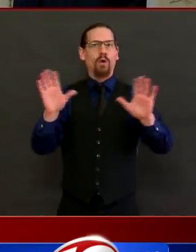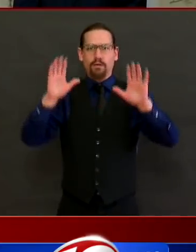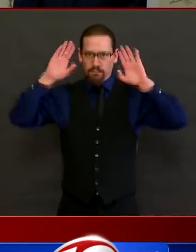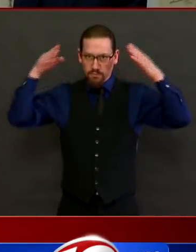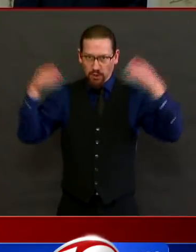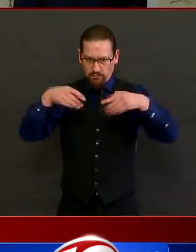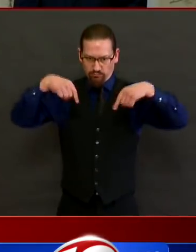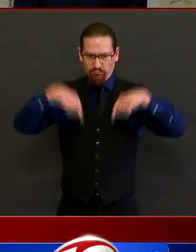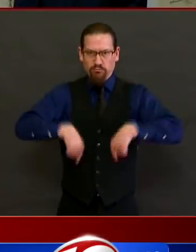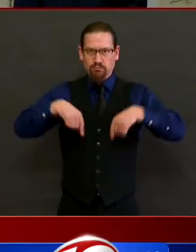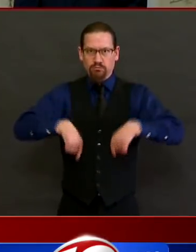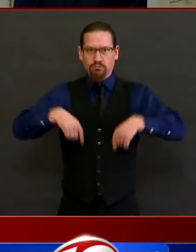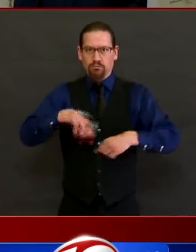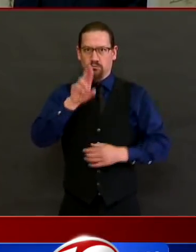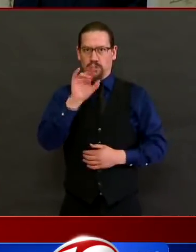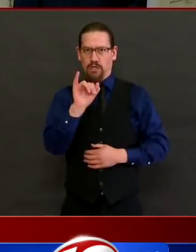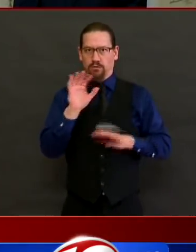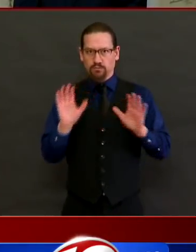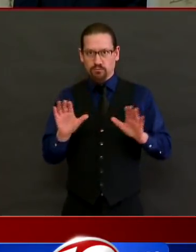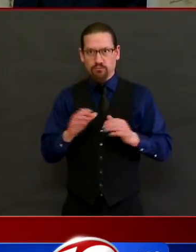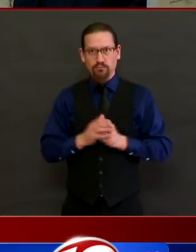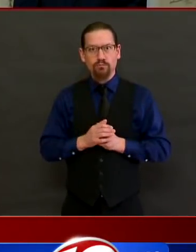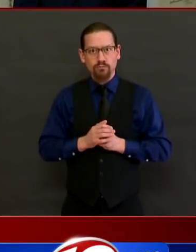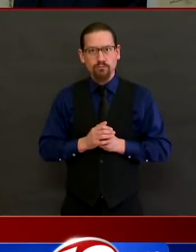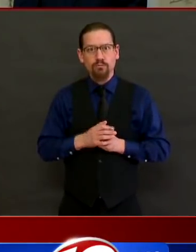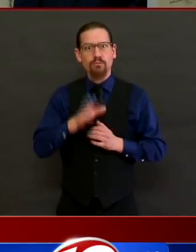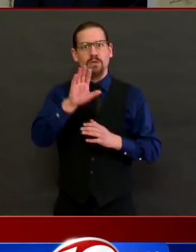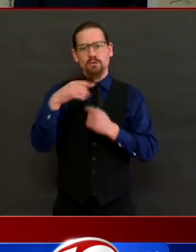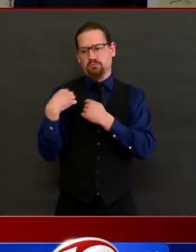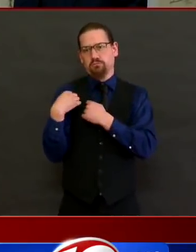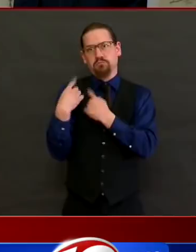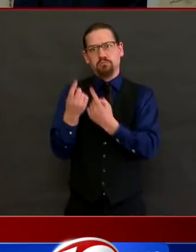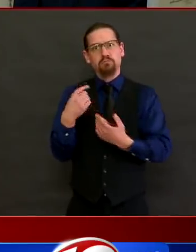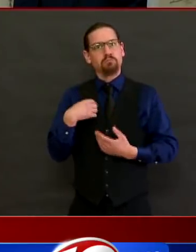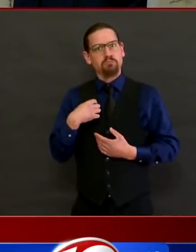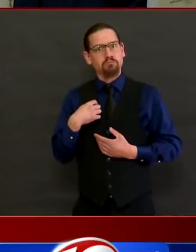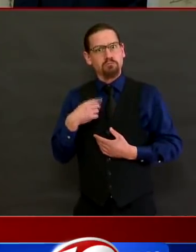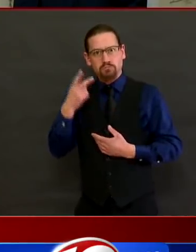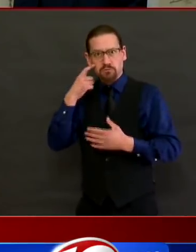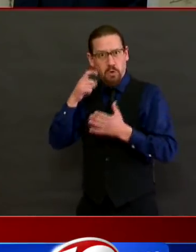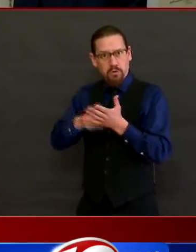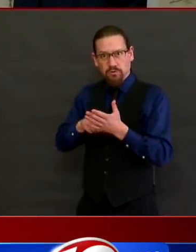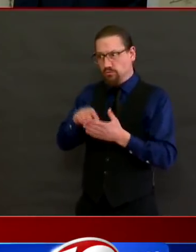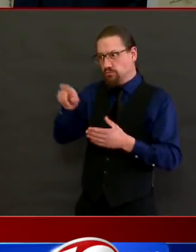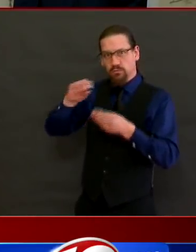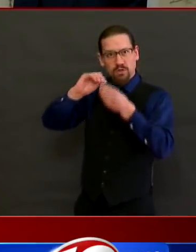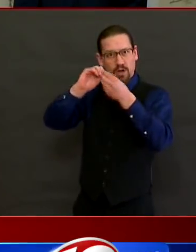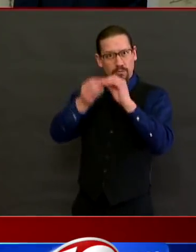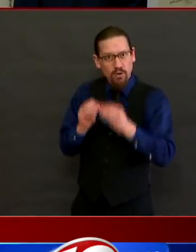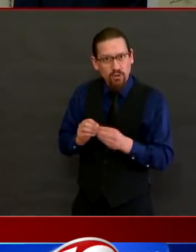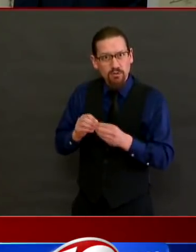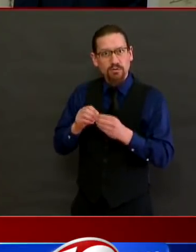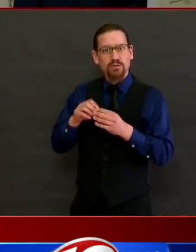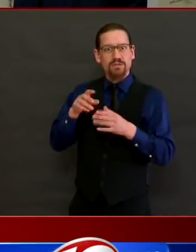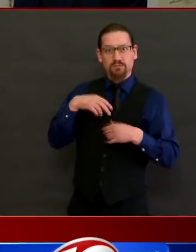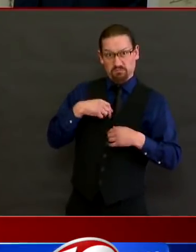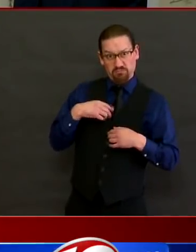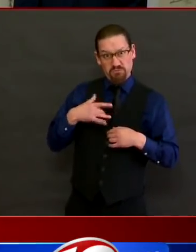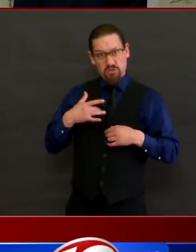NOW, AS YOU KNOW, I HAVE BEEN RELUCTANT TO SHARE A MODEL. AND SOME OF YOU HAVE BEEN RADICAL OF THAT DECISION.